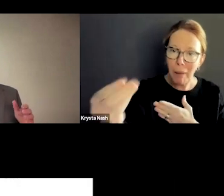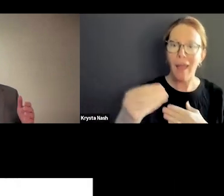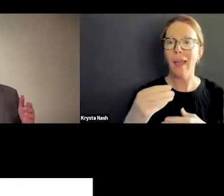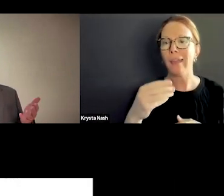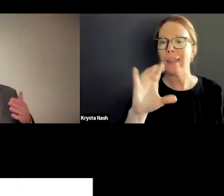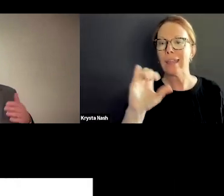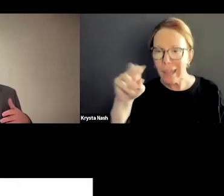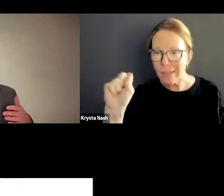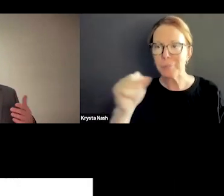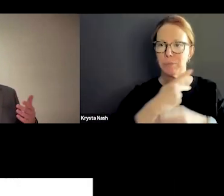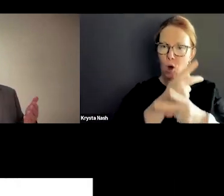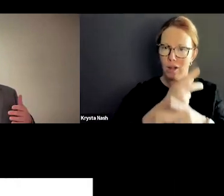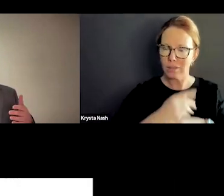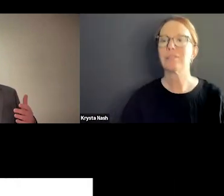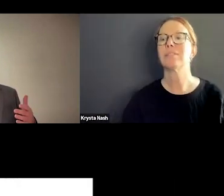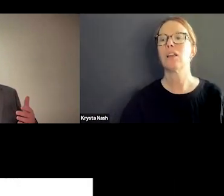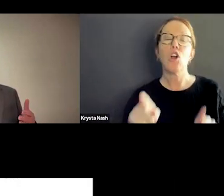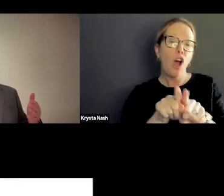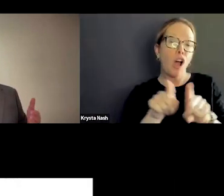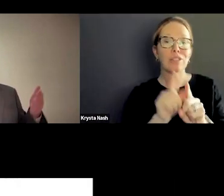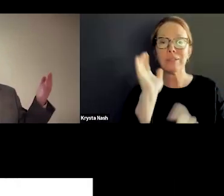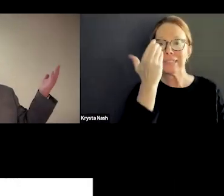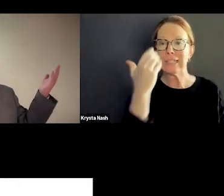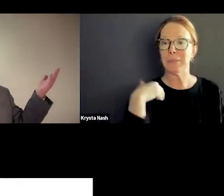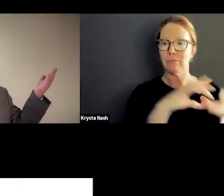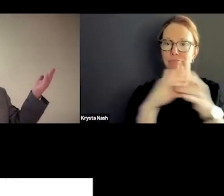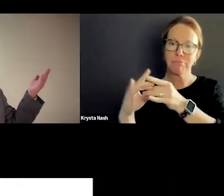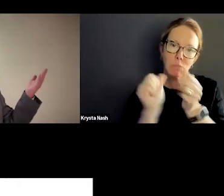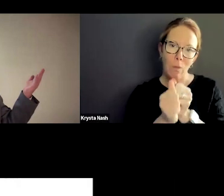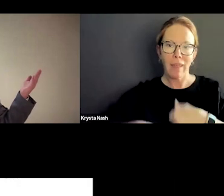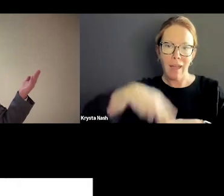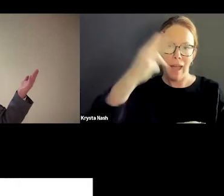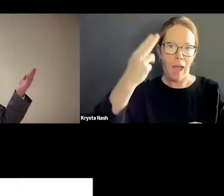And that we do know that there's there seems to be an association with higher increased levels of THC